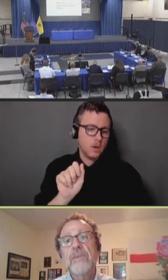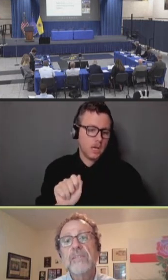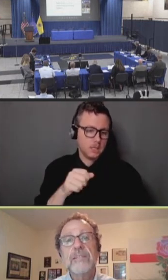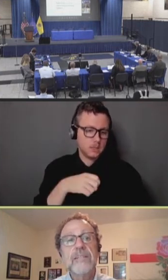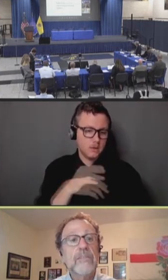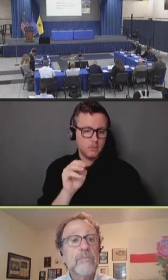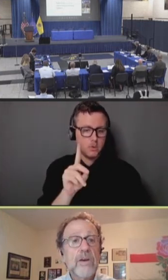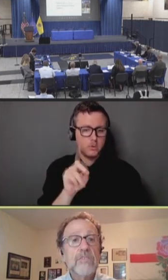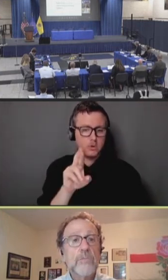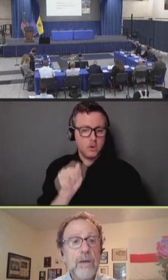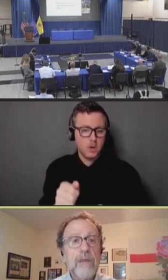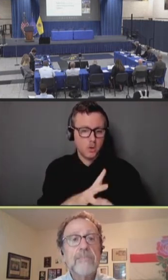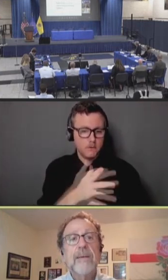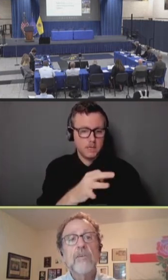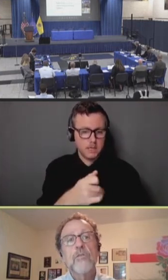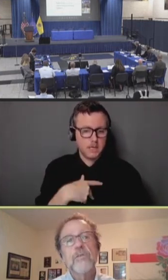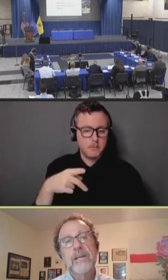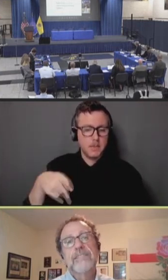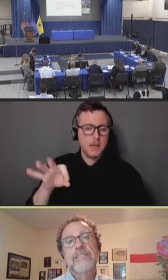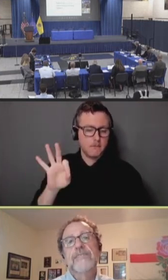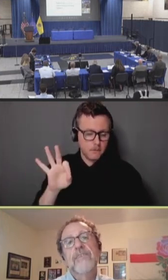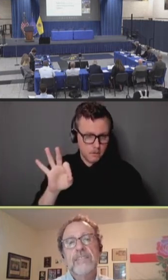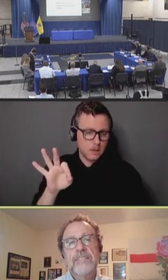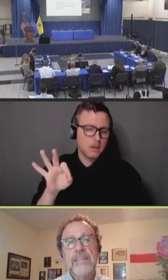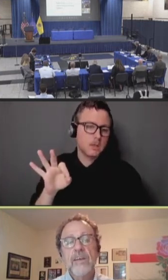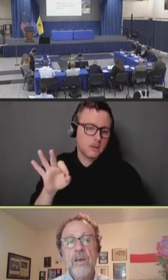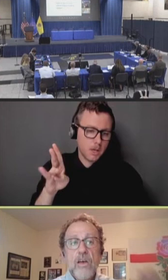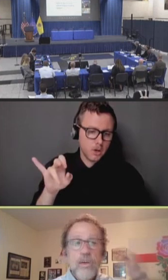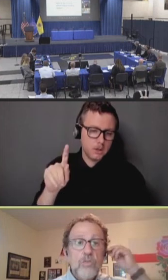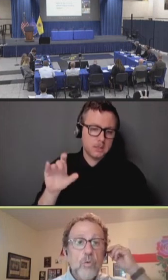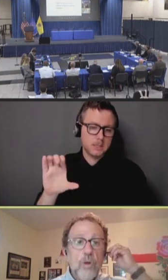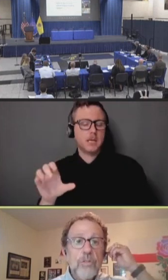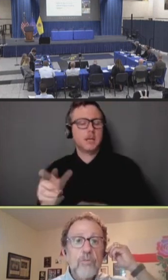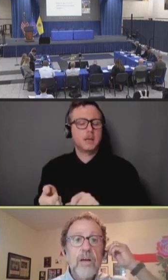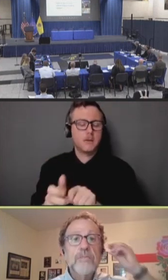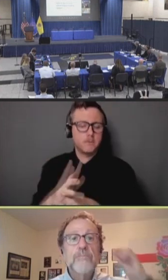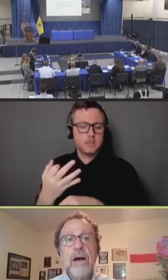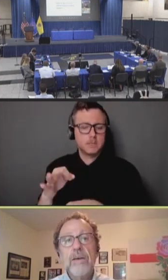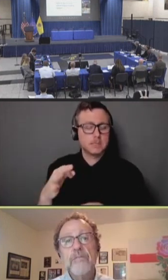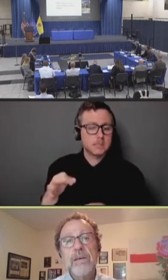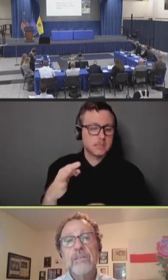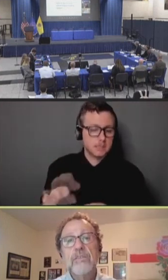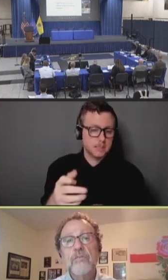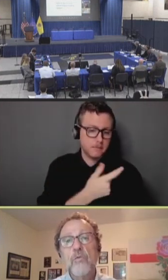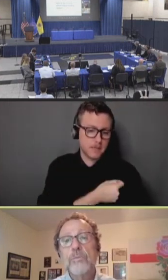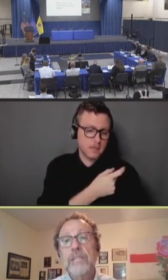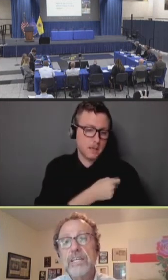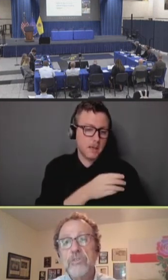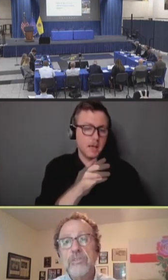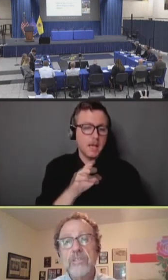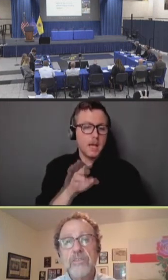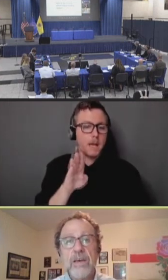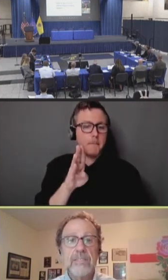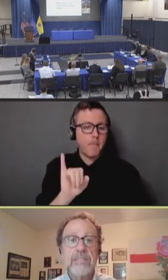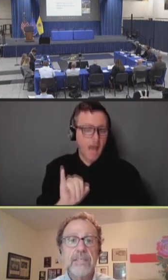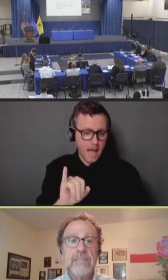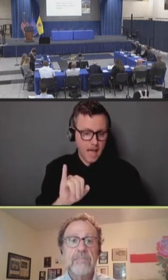vaccine and the Pfizer-BioNTech COVID-9 vaccine to authorize Bivalent formulations of the vaccines